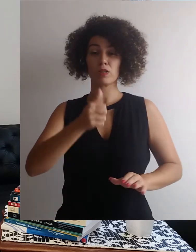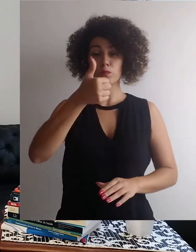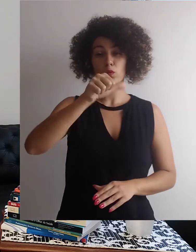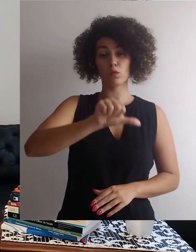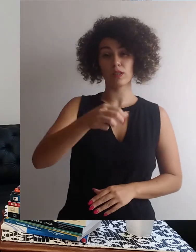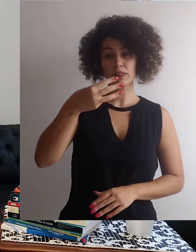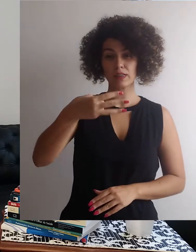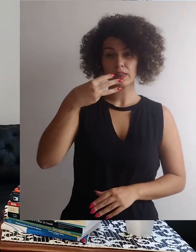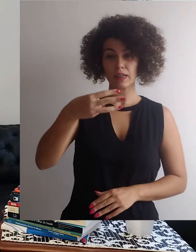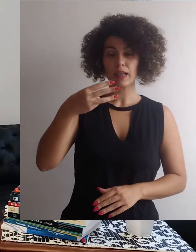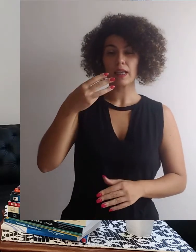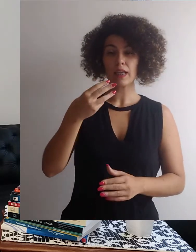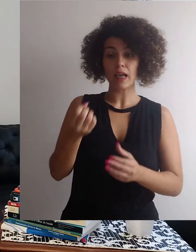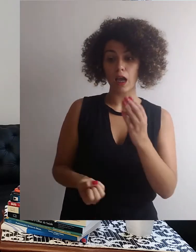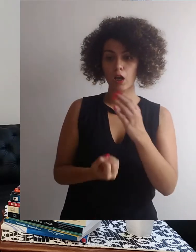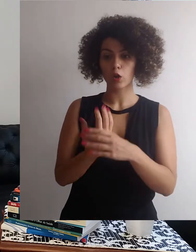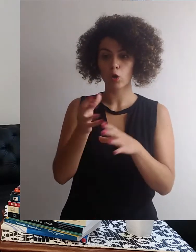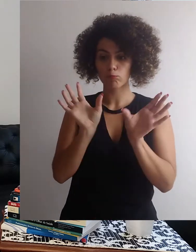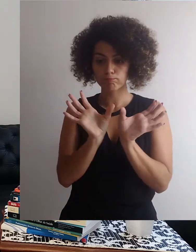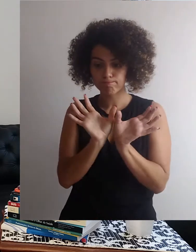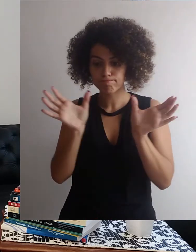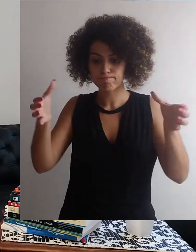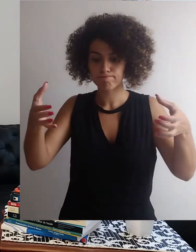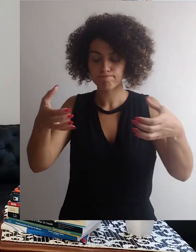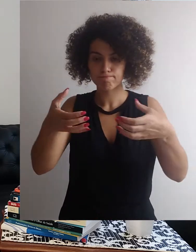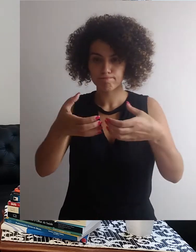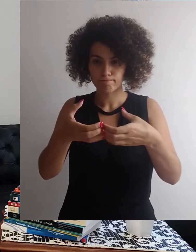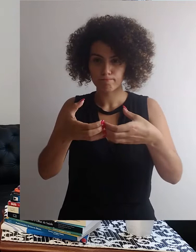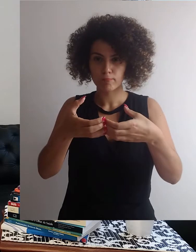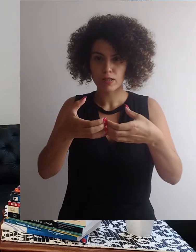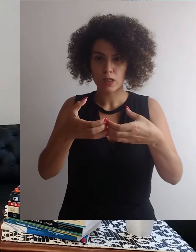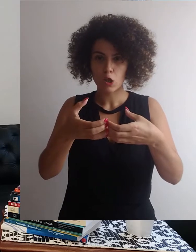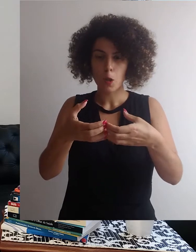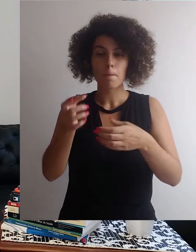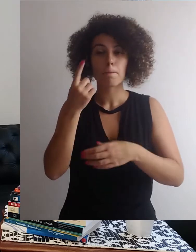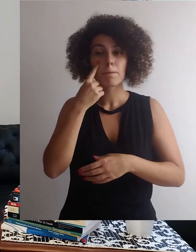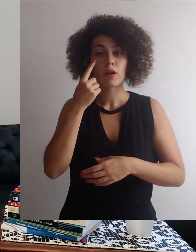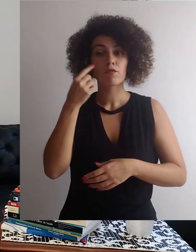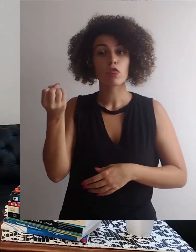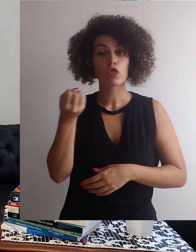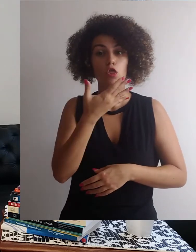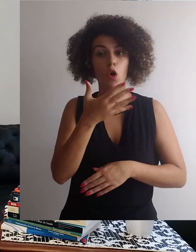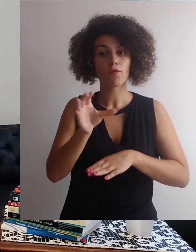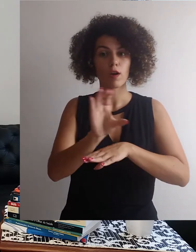Constitution. Vargas repressed the movement, but in 1933 he established a constituent assembly